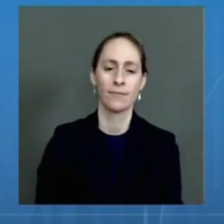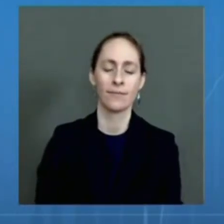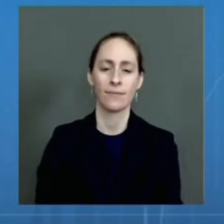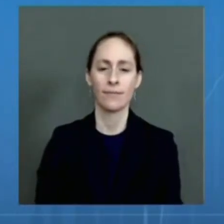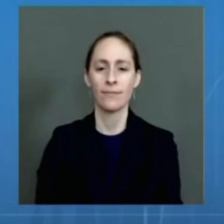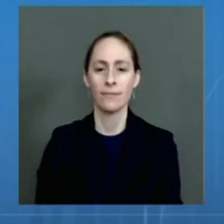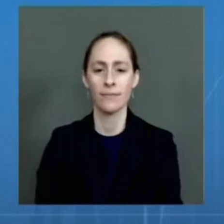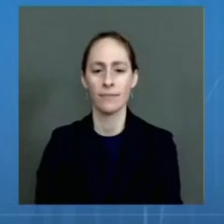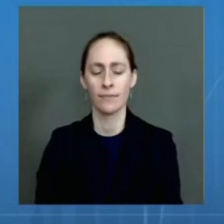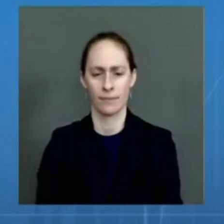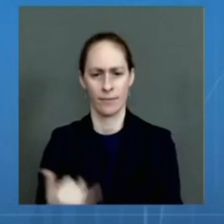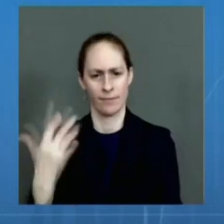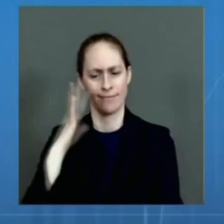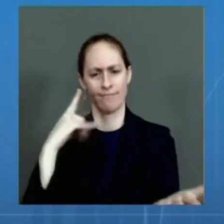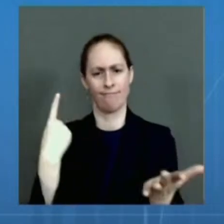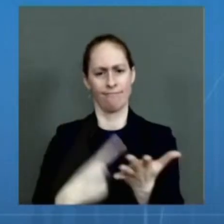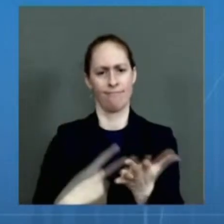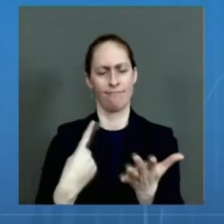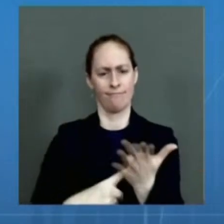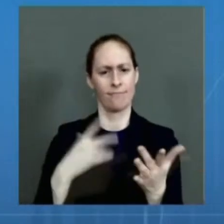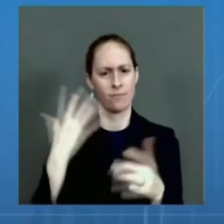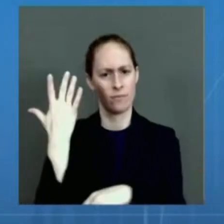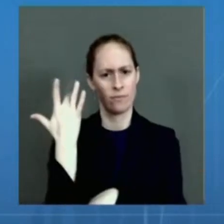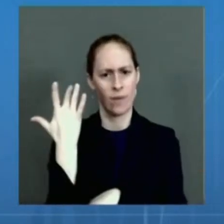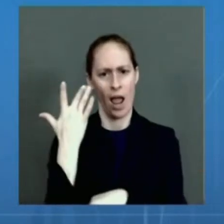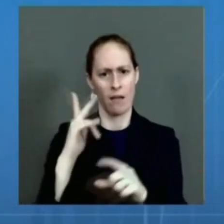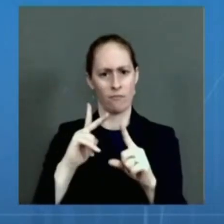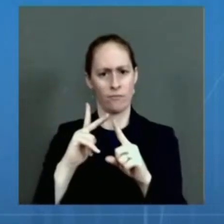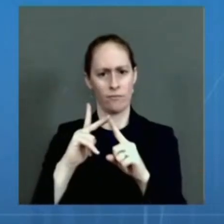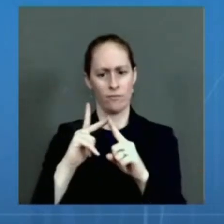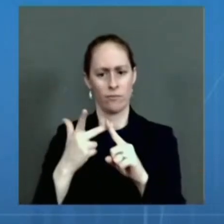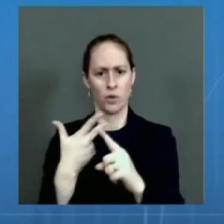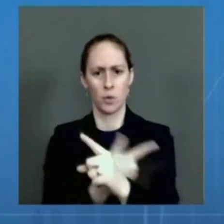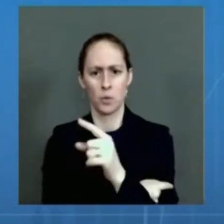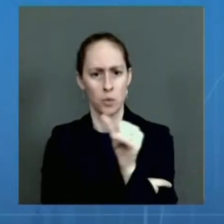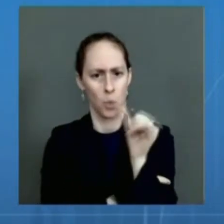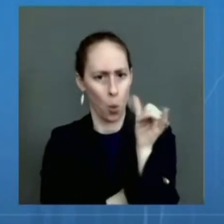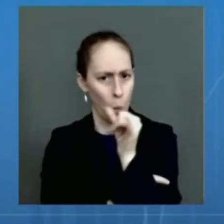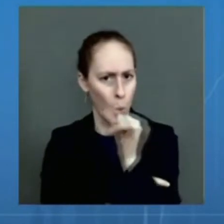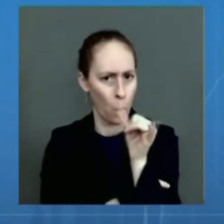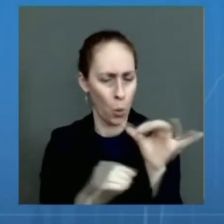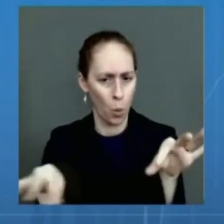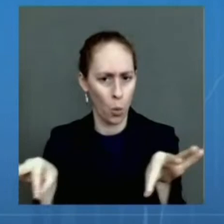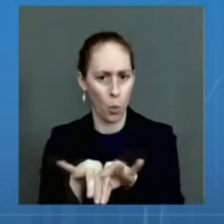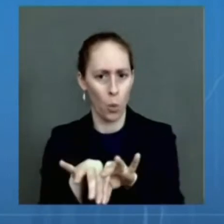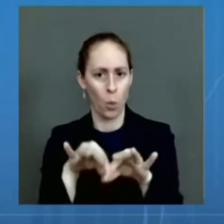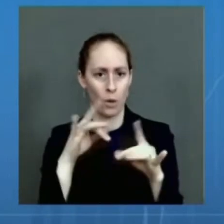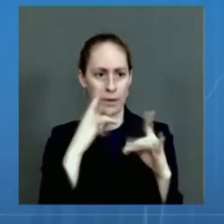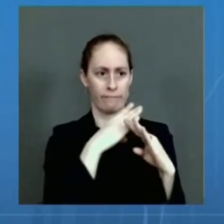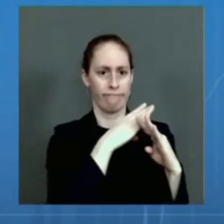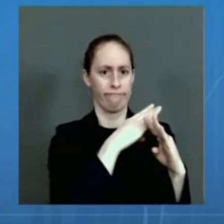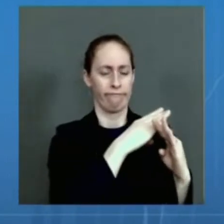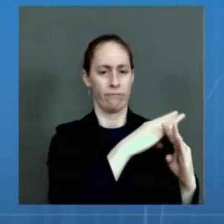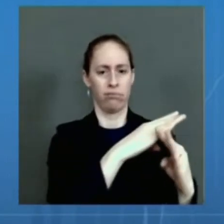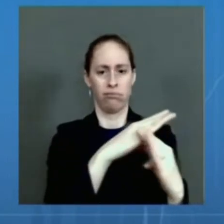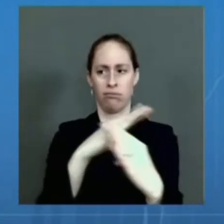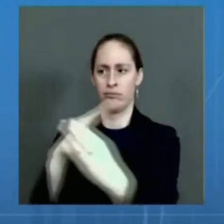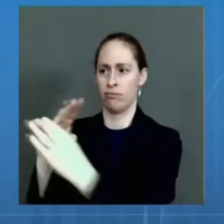WOLINSKI. I'D LIKE TO TALK ABOUT THE COVID-19 BOOSTER SHOTS IN THE